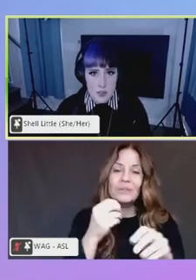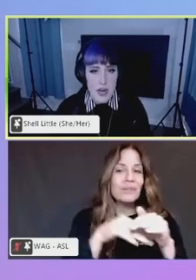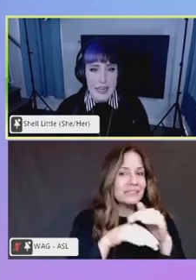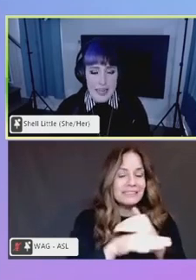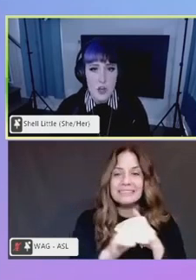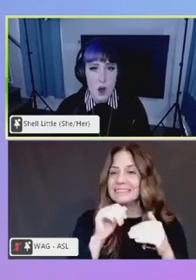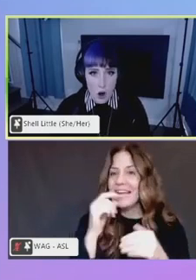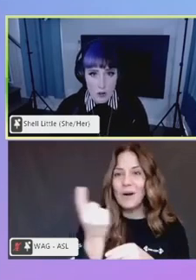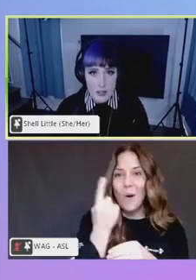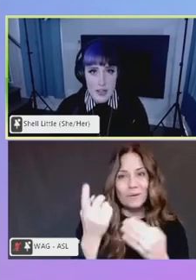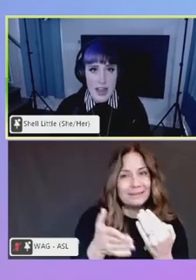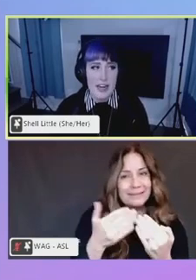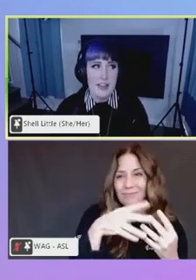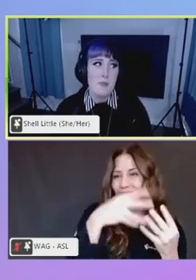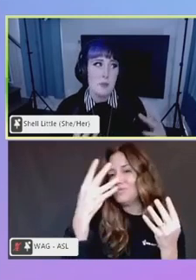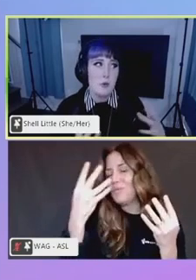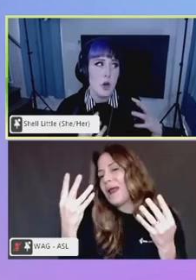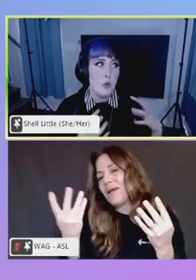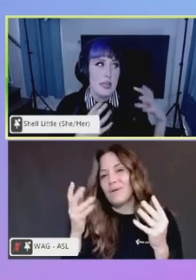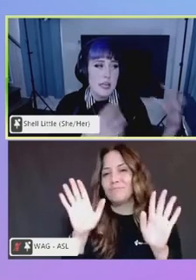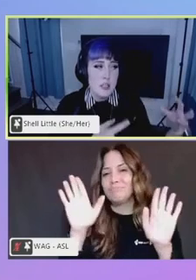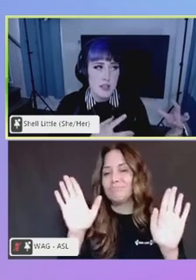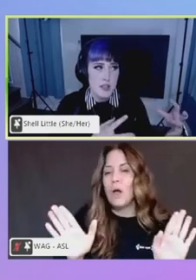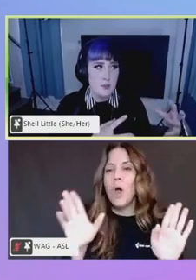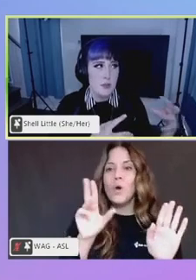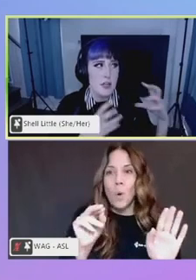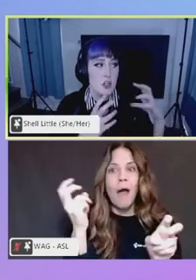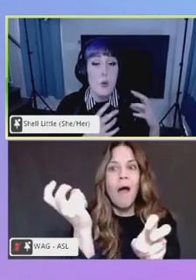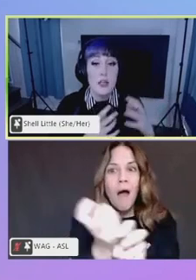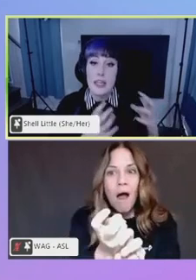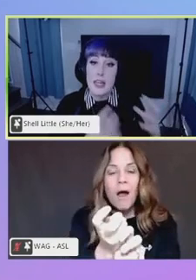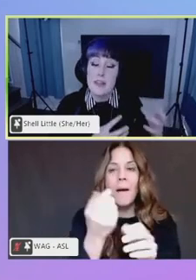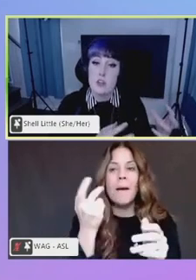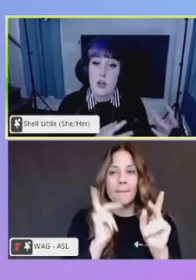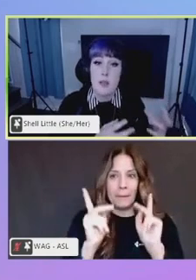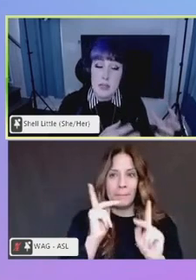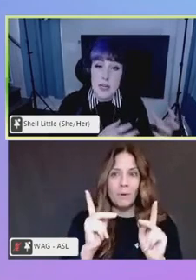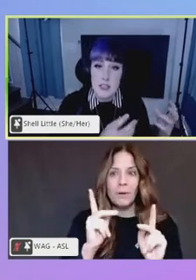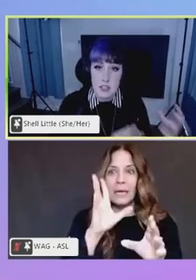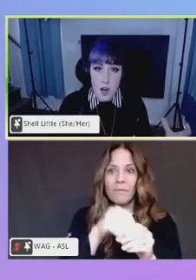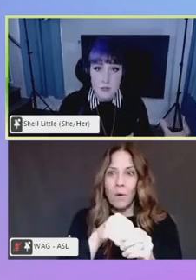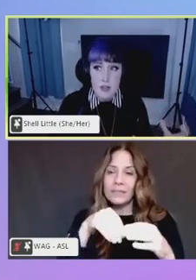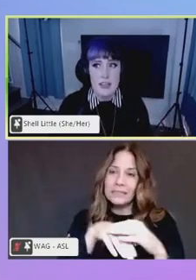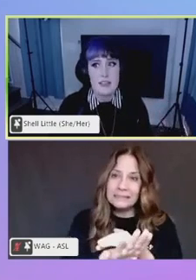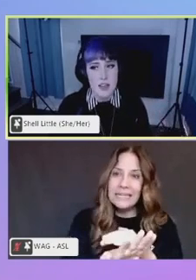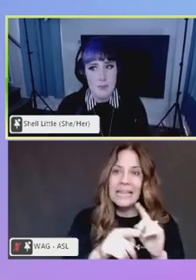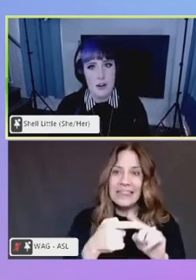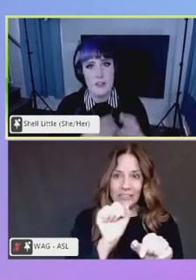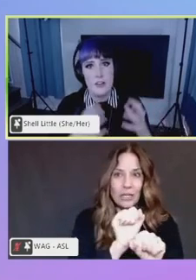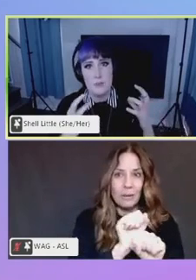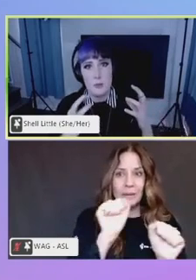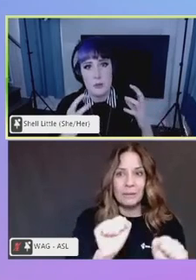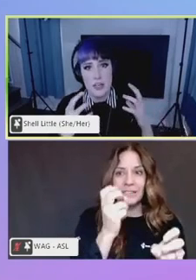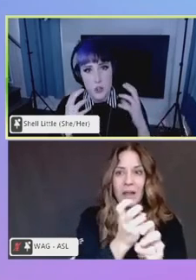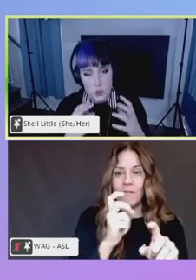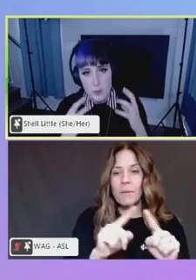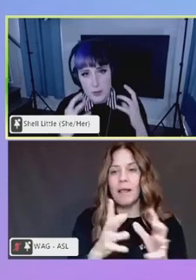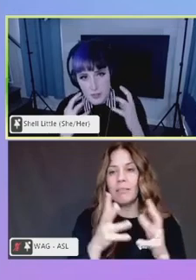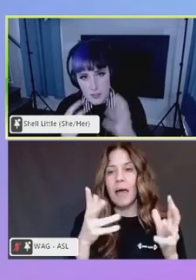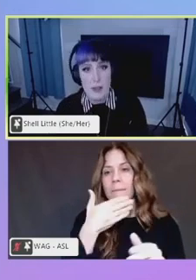still keep the community, keep that support. And also raise awareness about the difficulties of accessibility. You know? It is not all rainbows and sunshine. It is